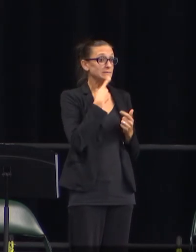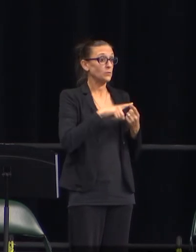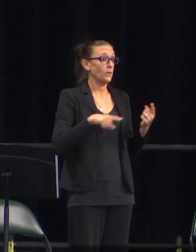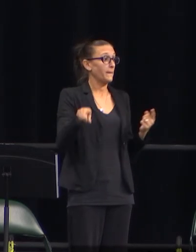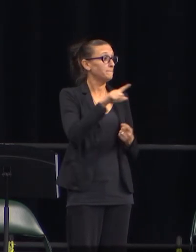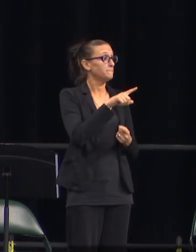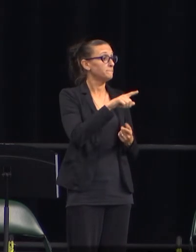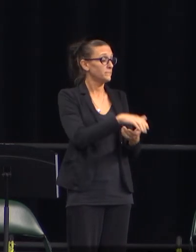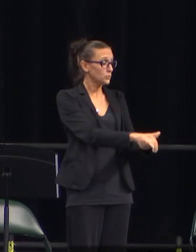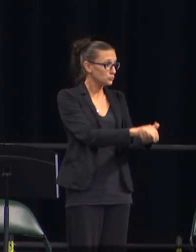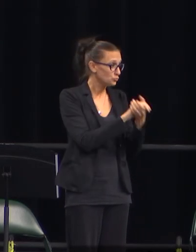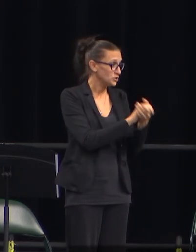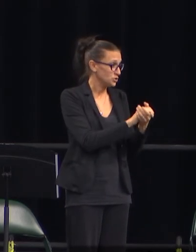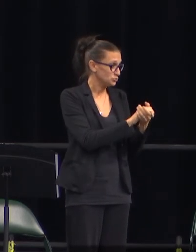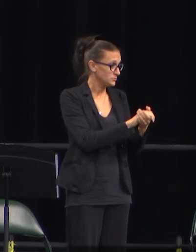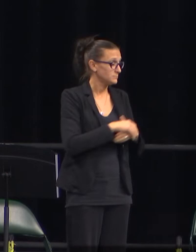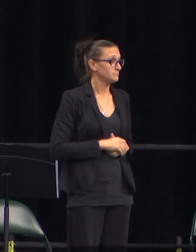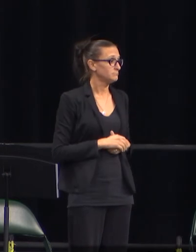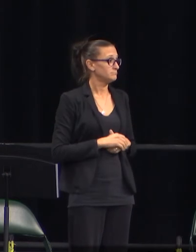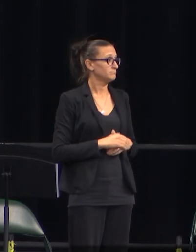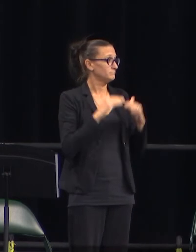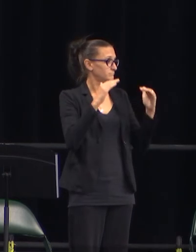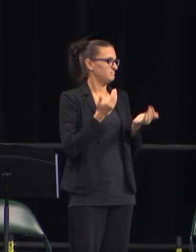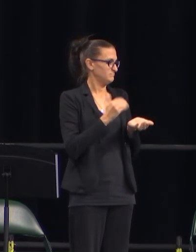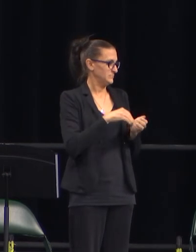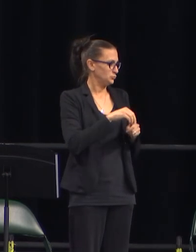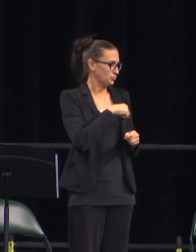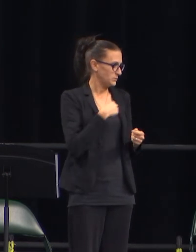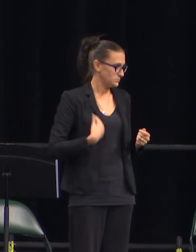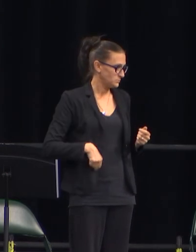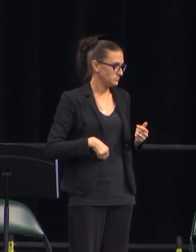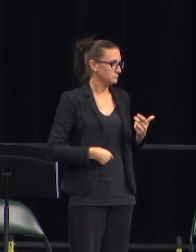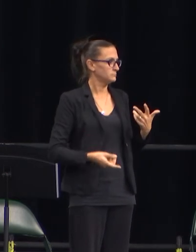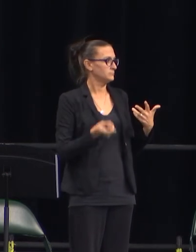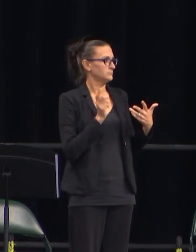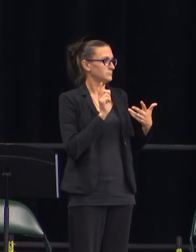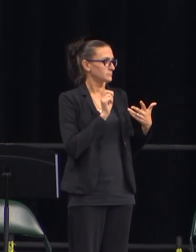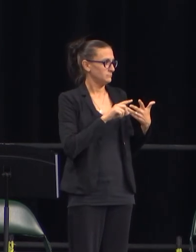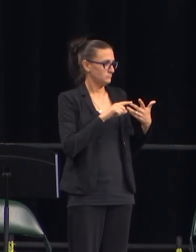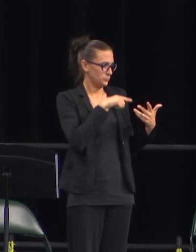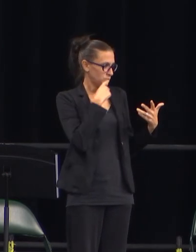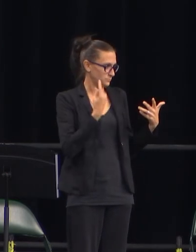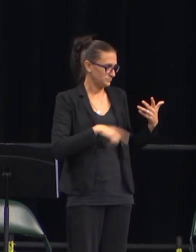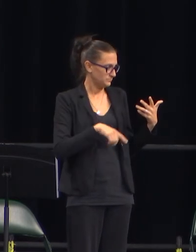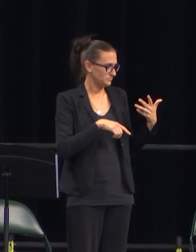congratulations. (speaking foreign languages)